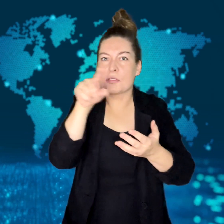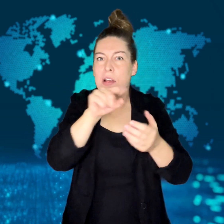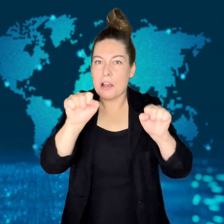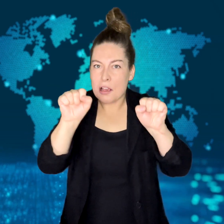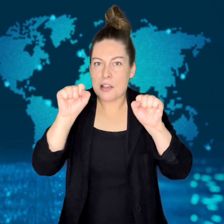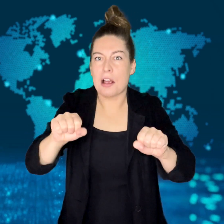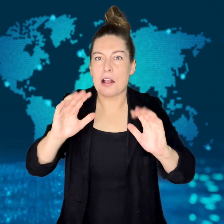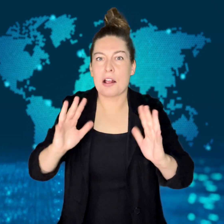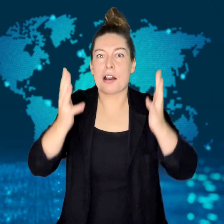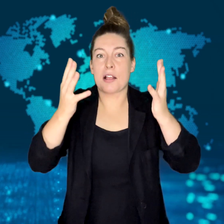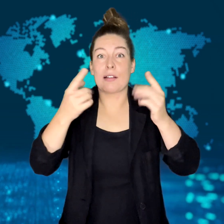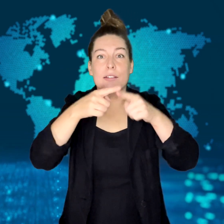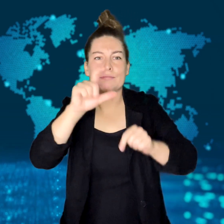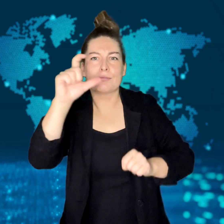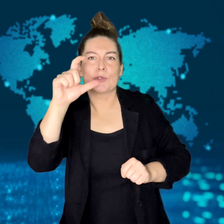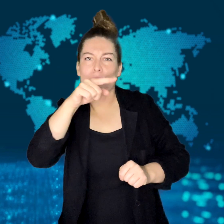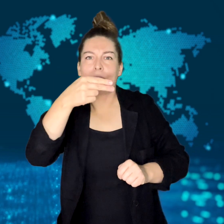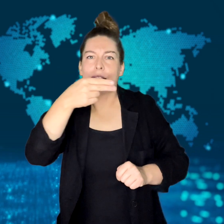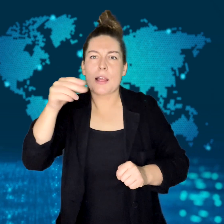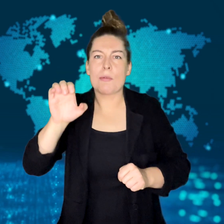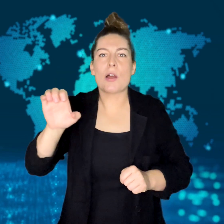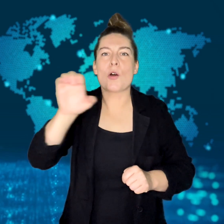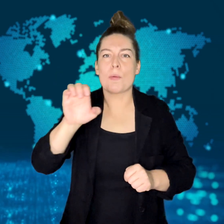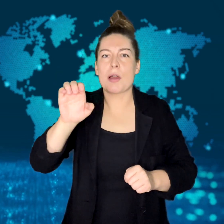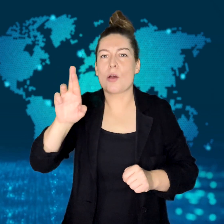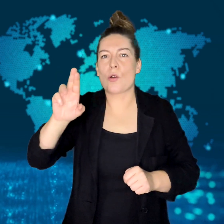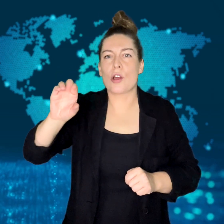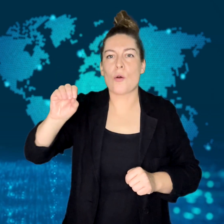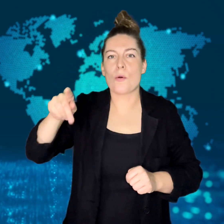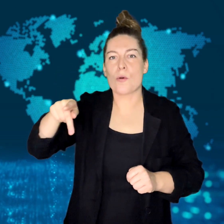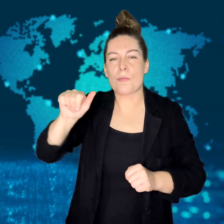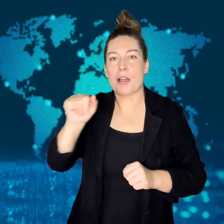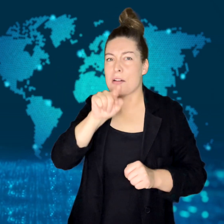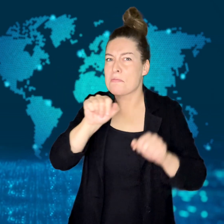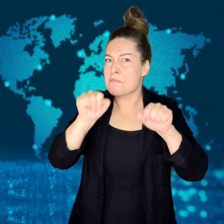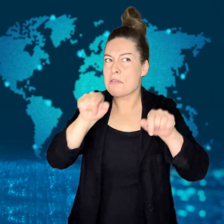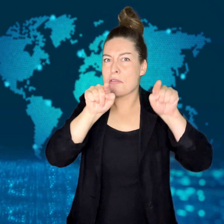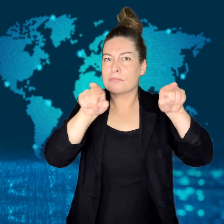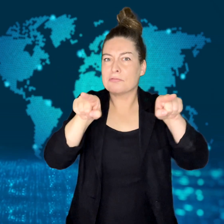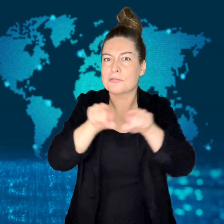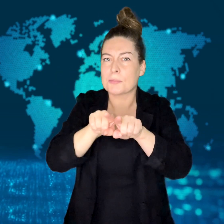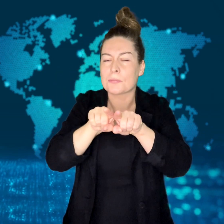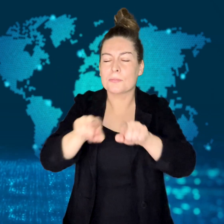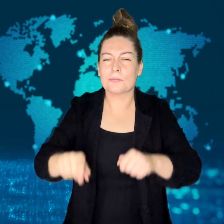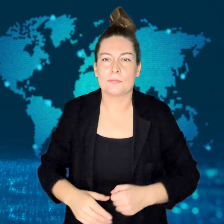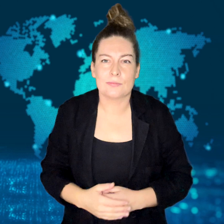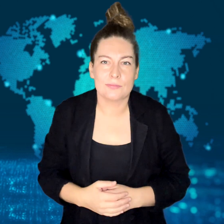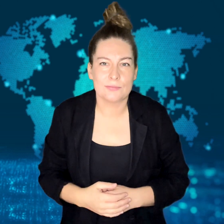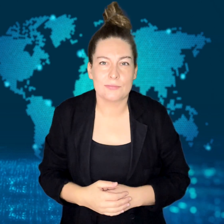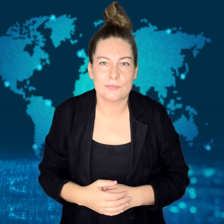it probably has some of the same properties.